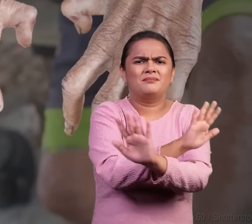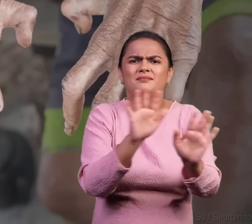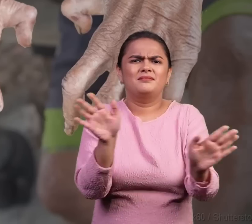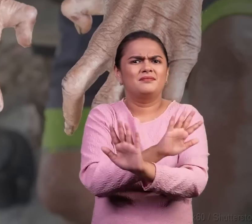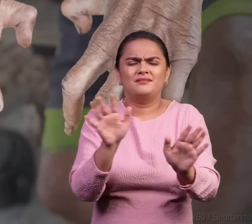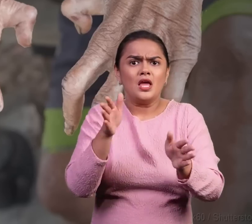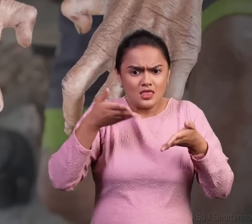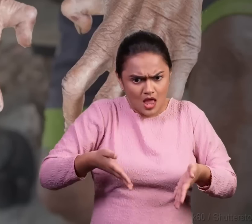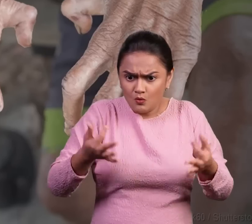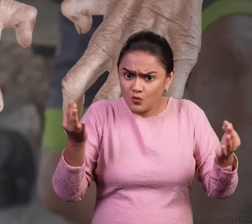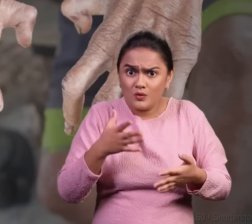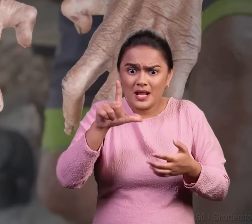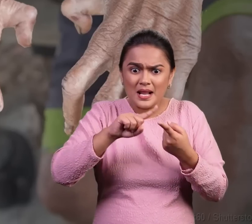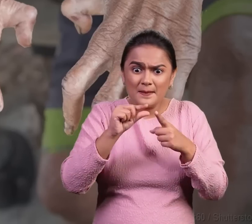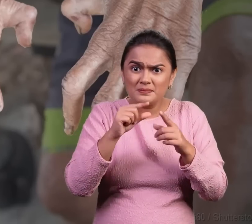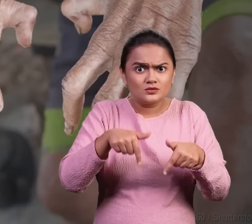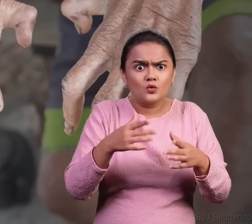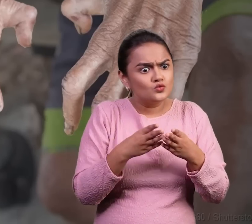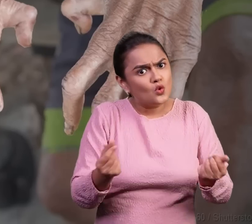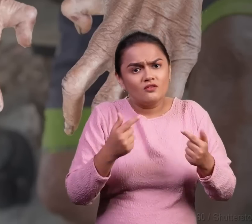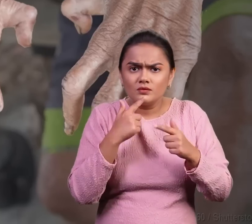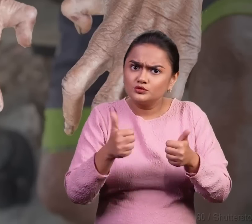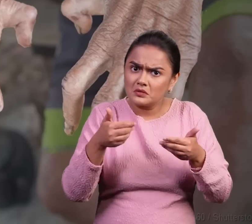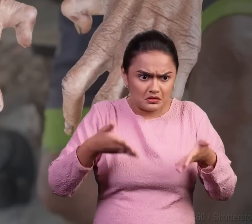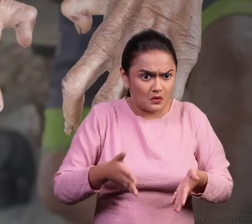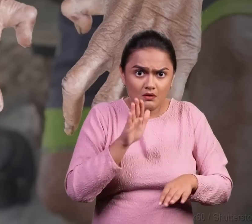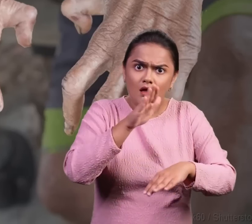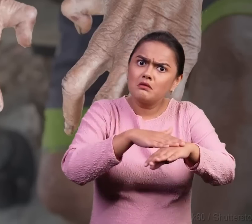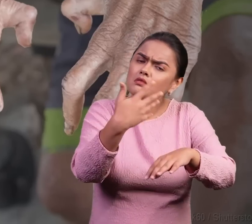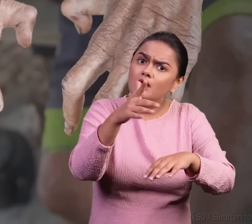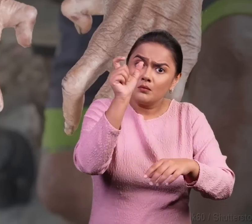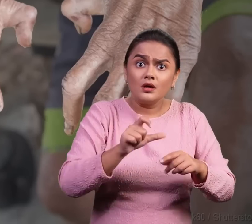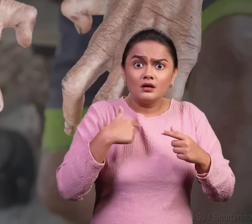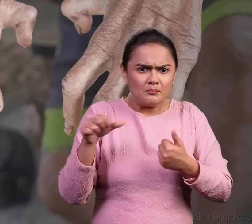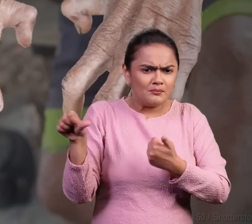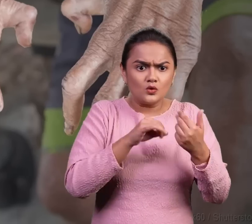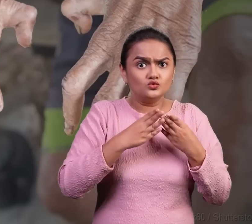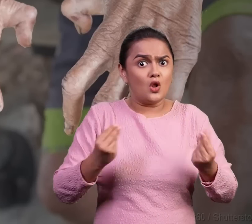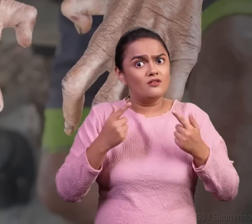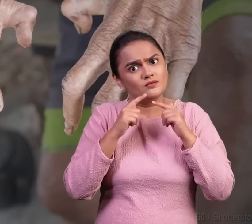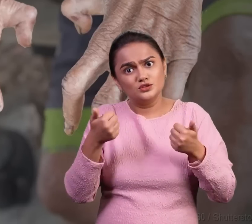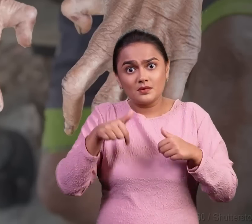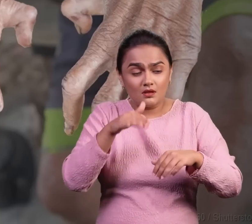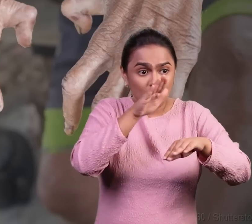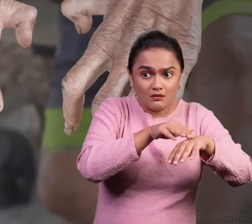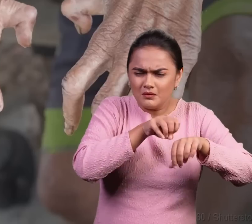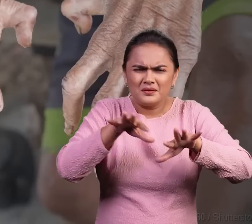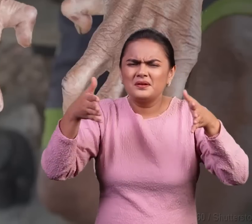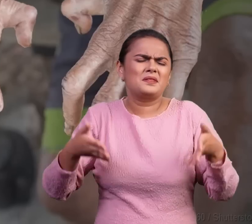Even leprosy is not like this because it is curable now. A person now fully recovers and does not transmit through touch.